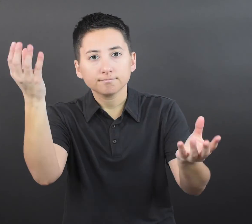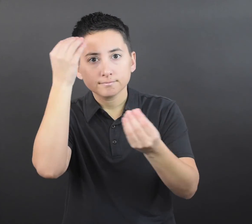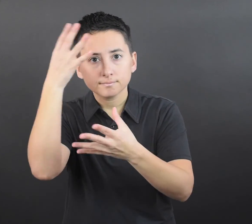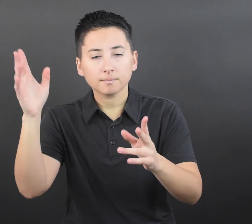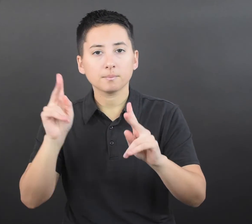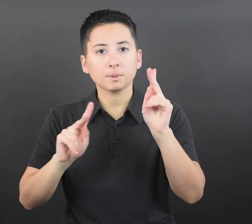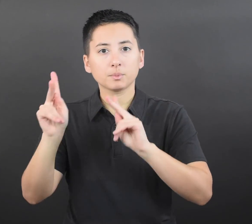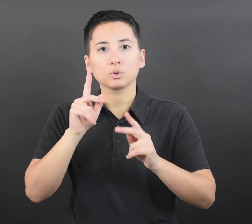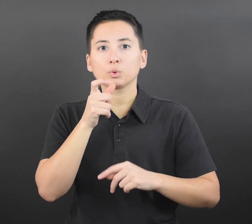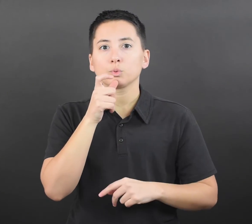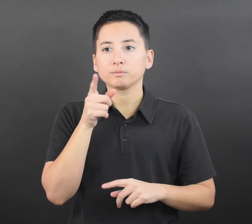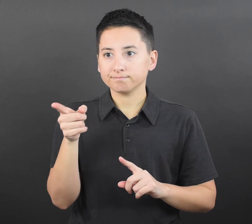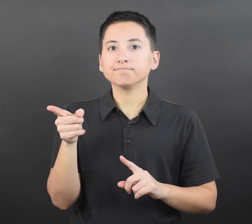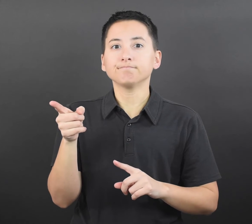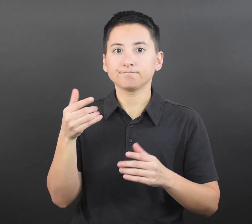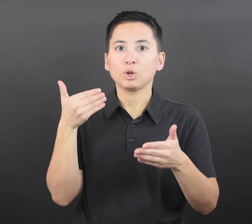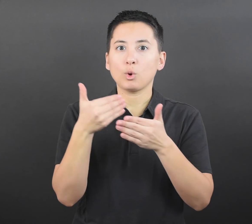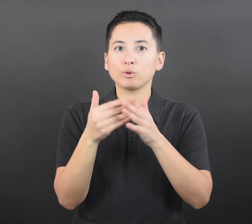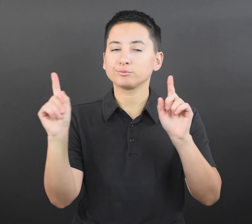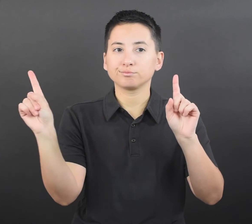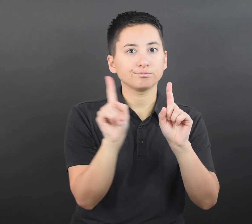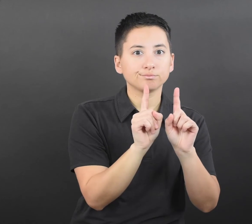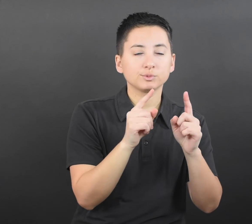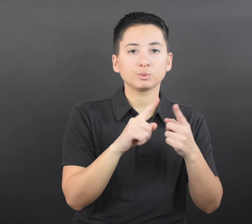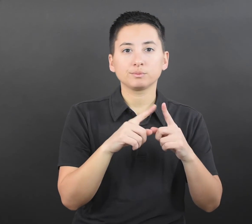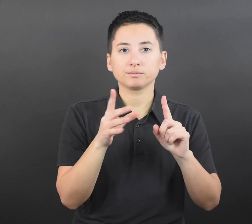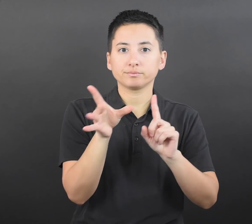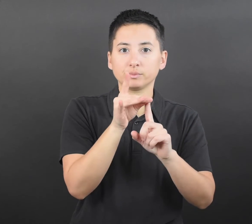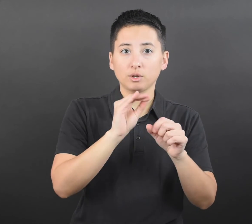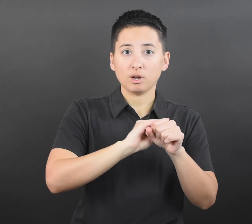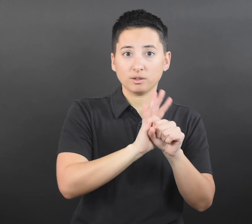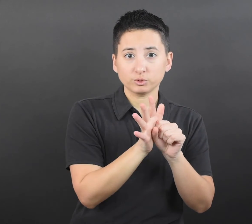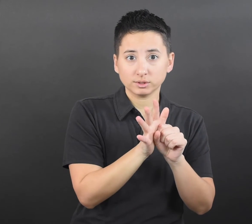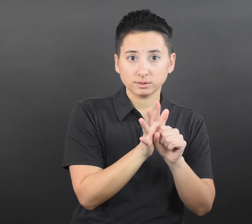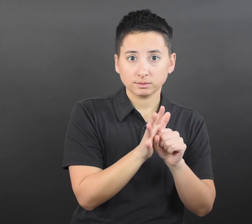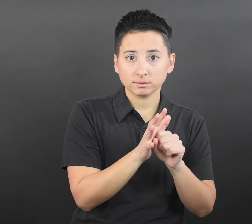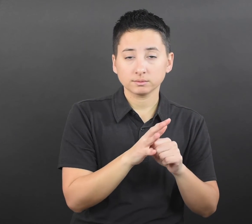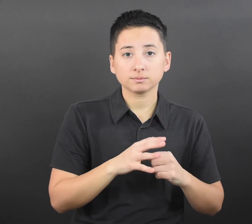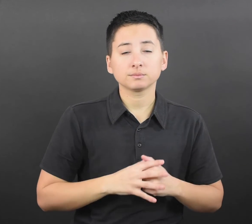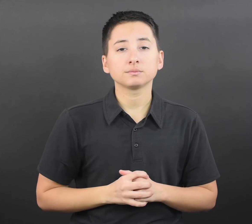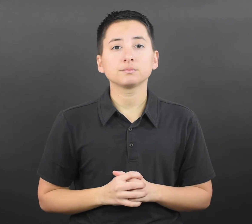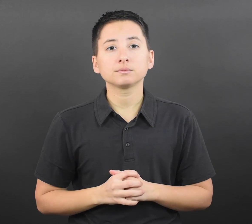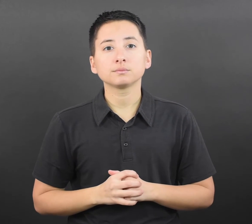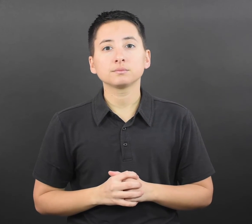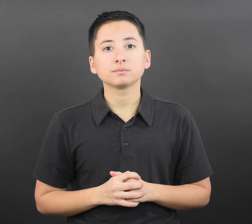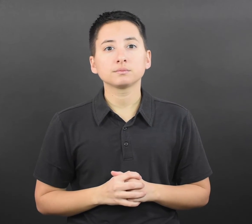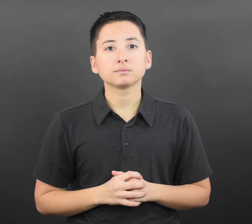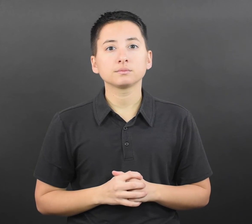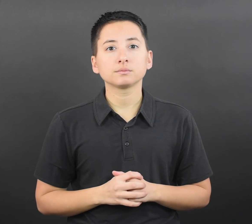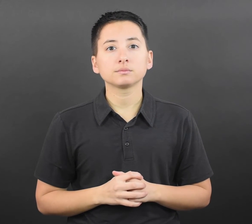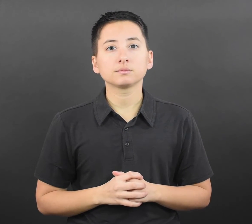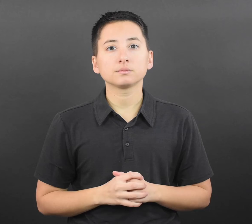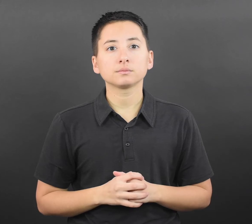process to notify all identified close contacts of their exposure to a person with confirmed